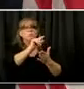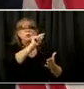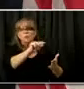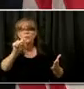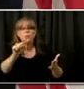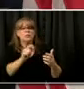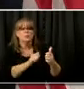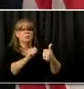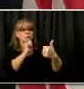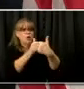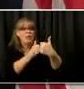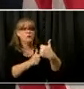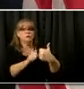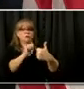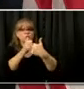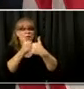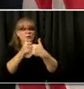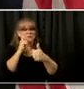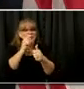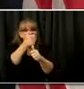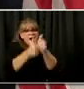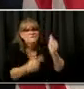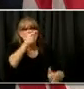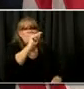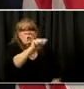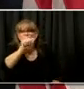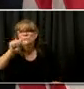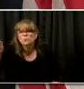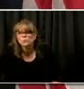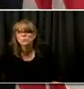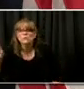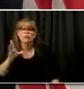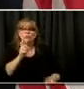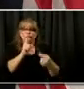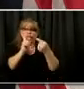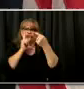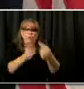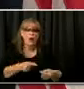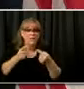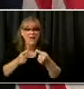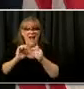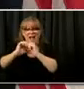to adapt and when the state transitioned to online learning last year it really took everybody by